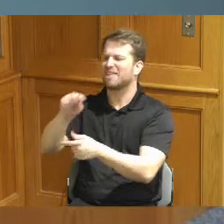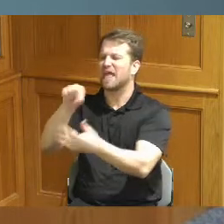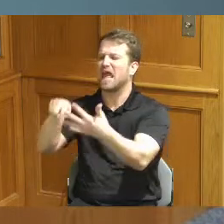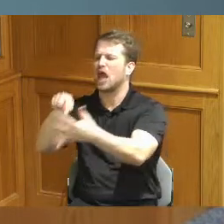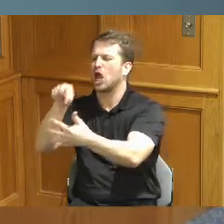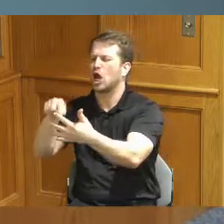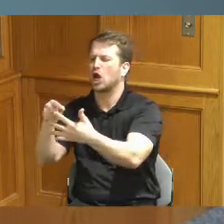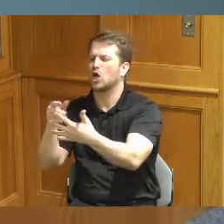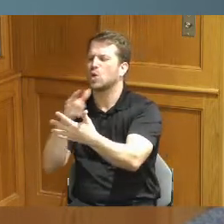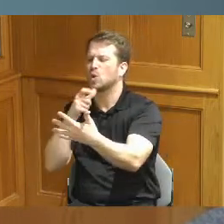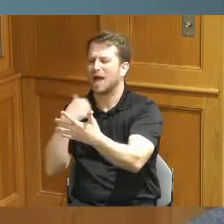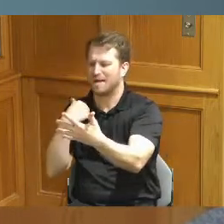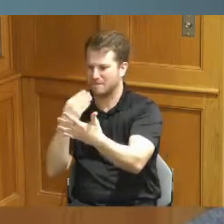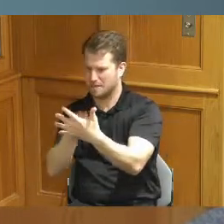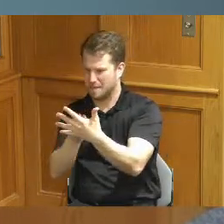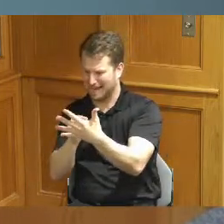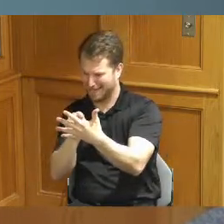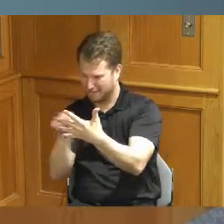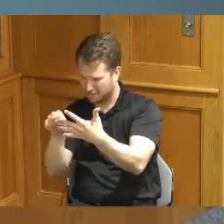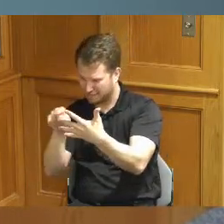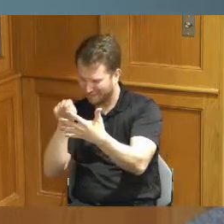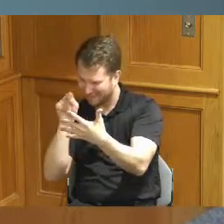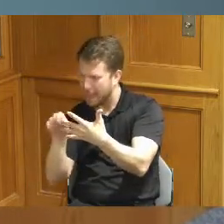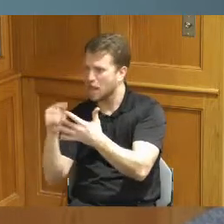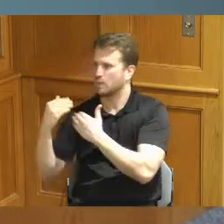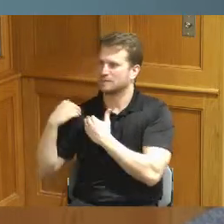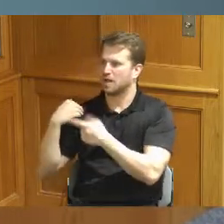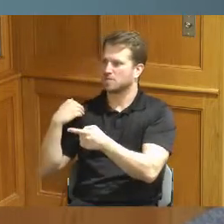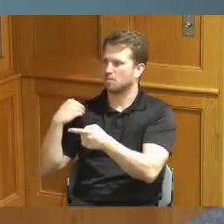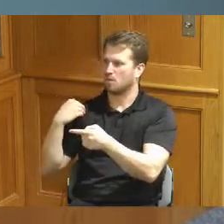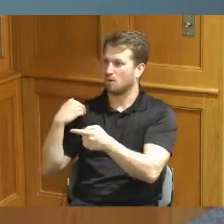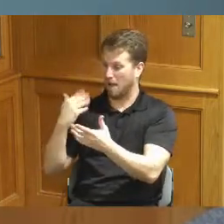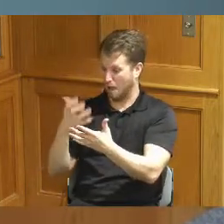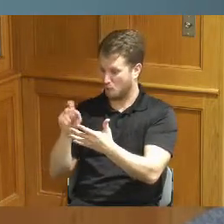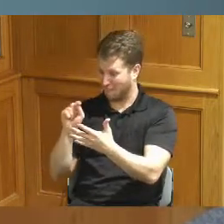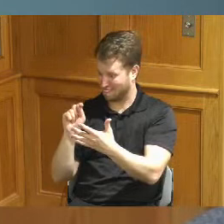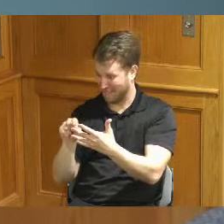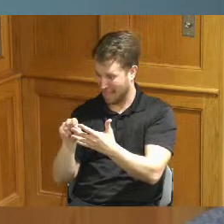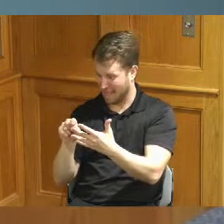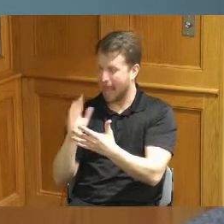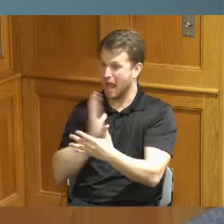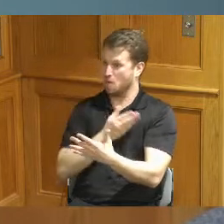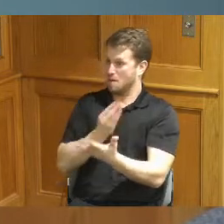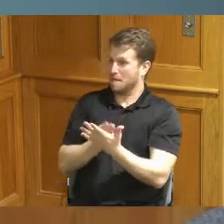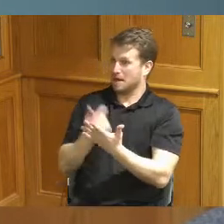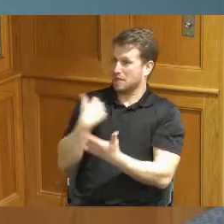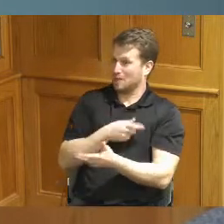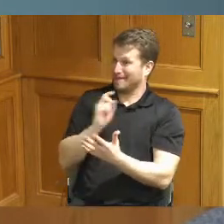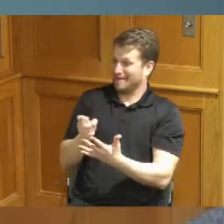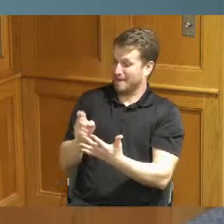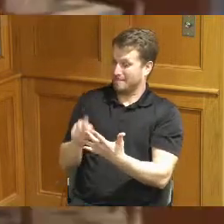doing this and I like for them to have some of our money to assign somebody to be down here here's